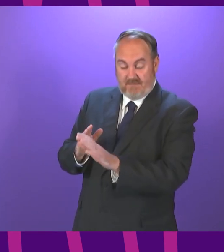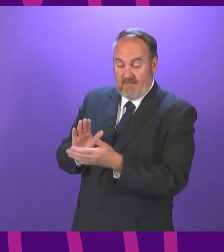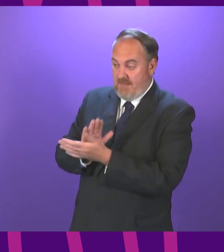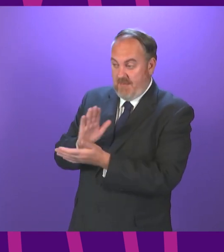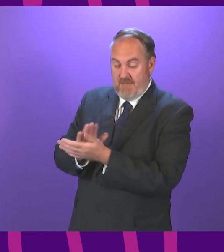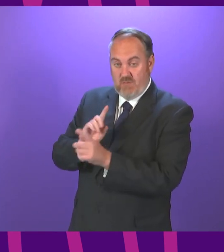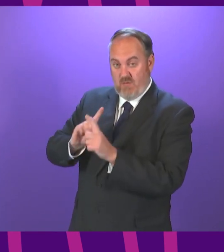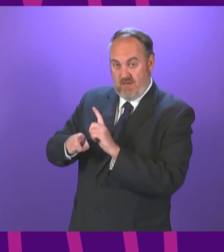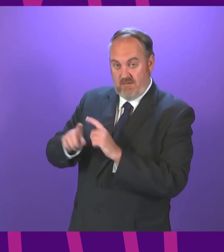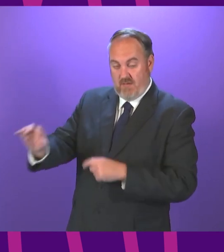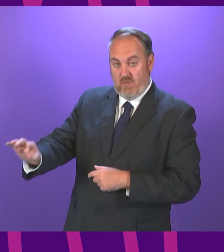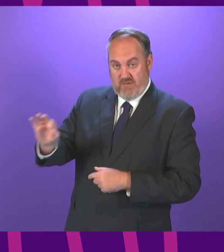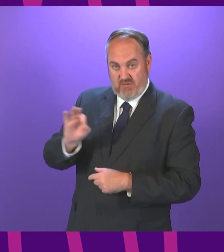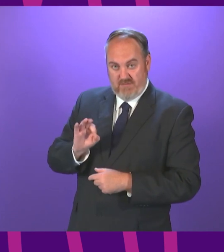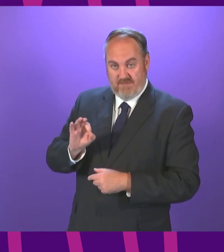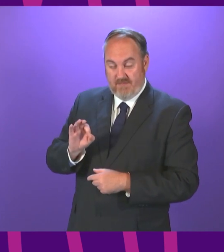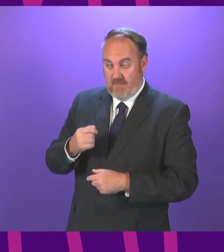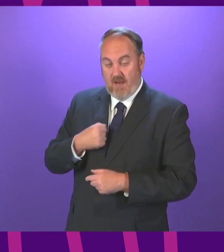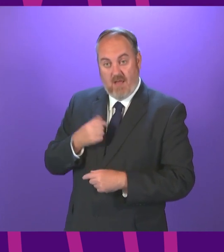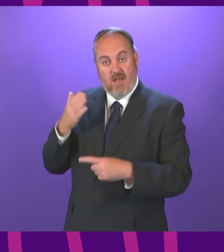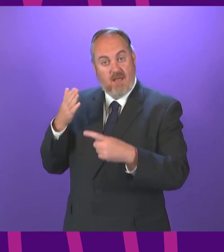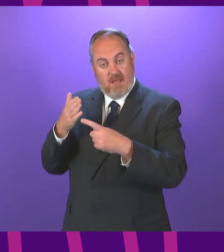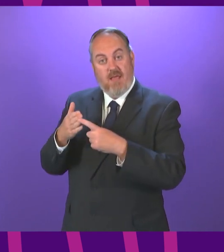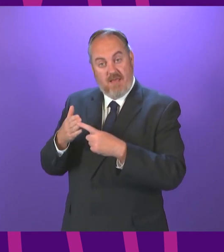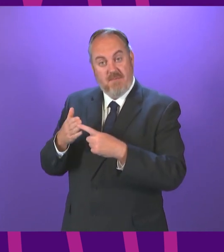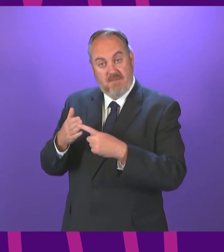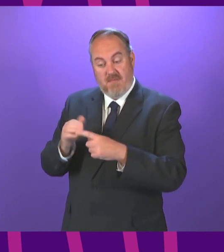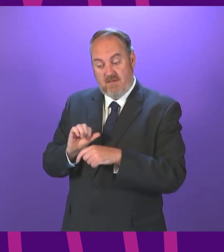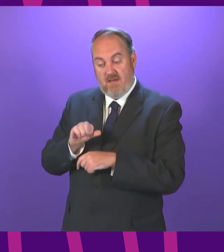As I said in my statement, we hope, as we go beyond level 0,